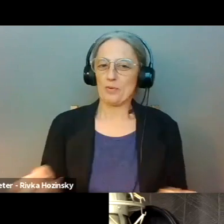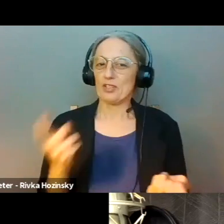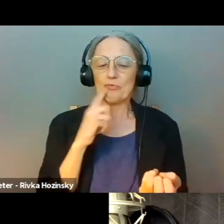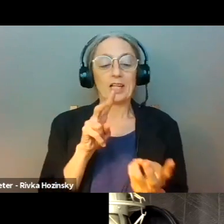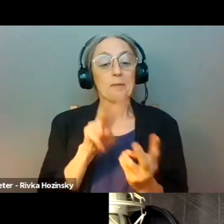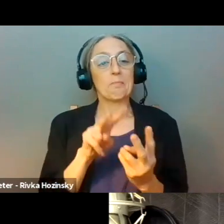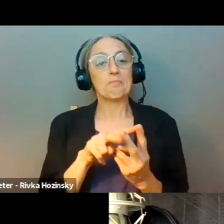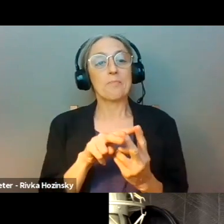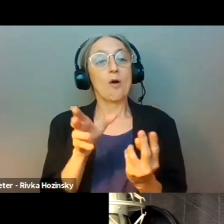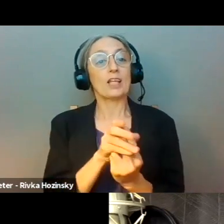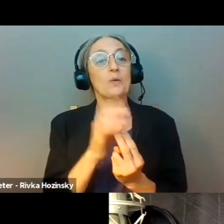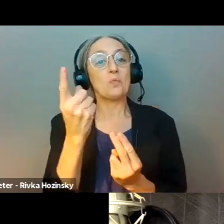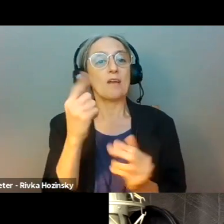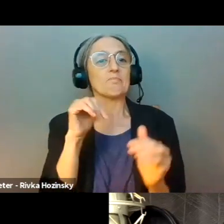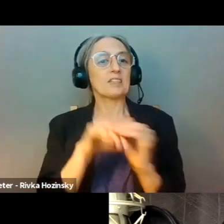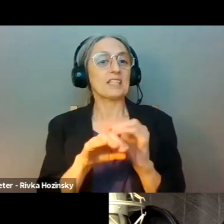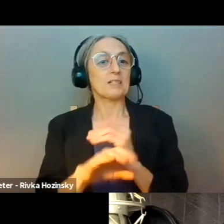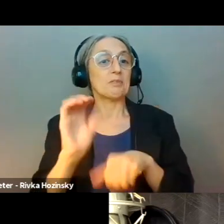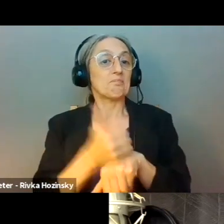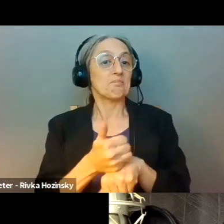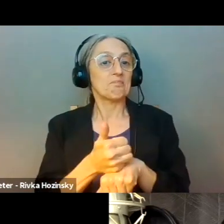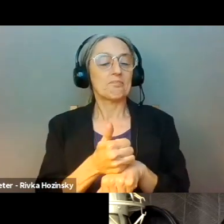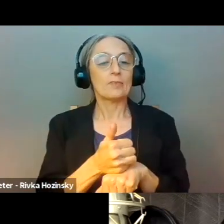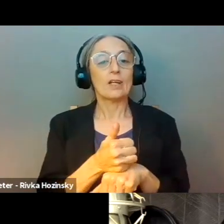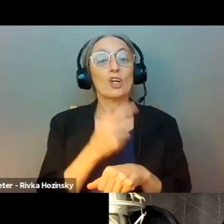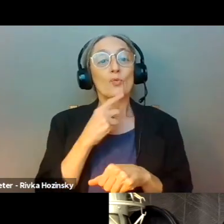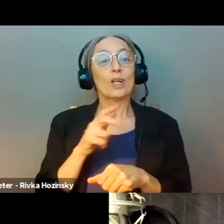You just switch it to a different channel so that the audio describers talking